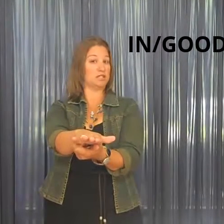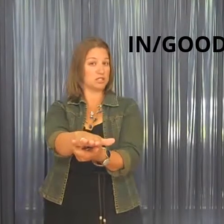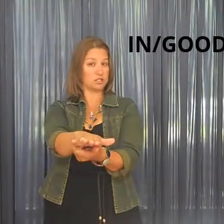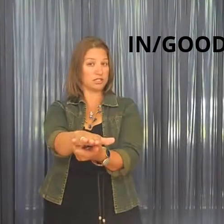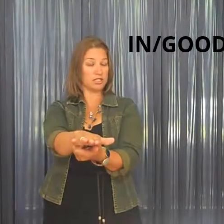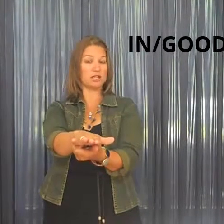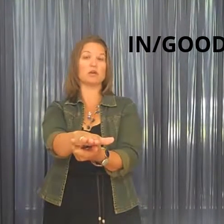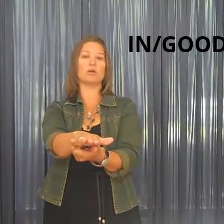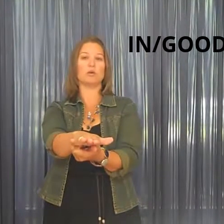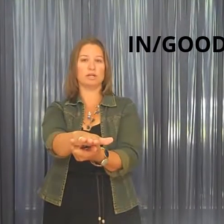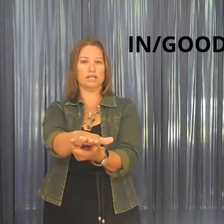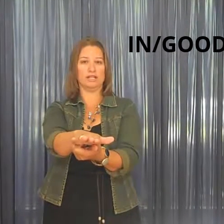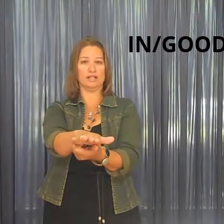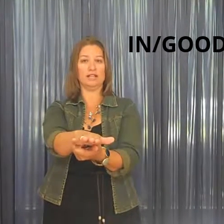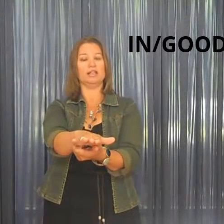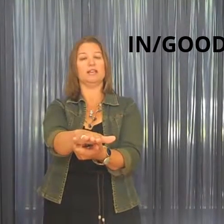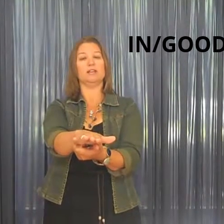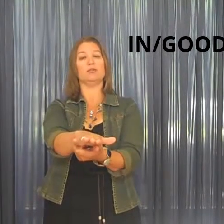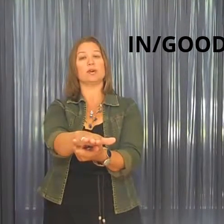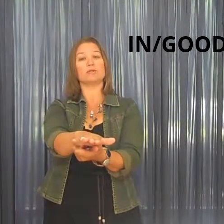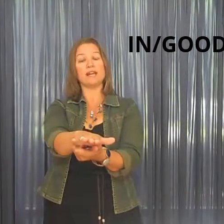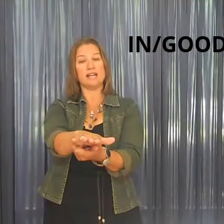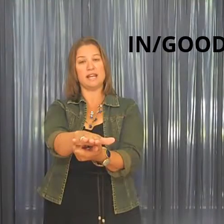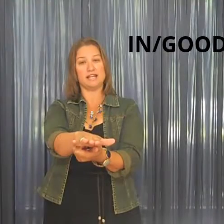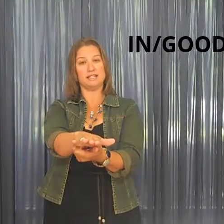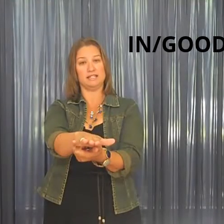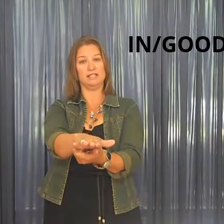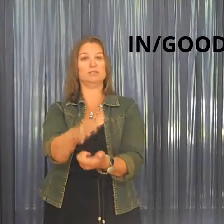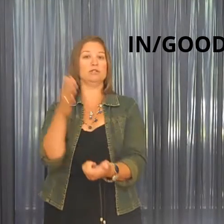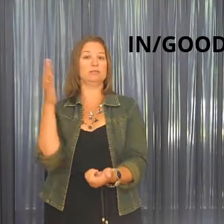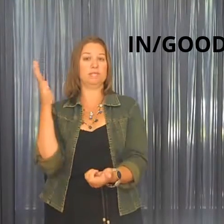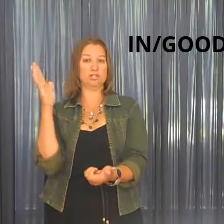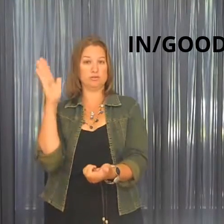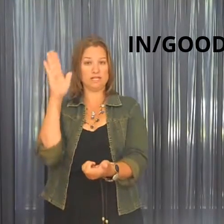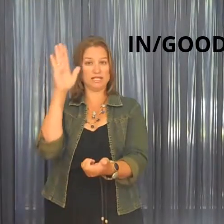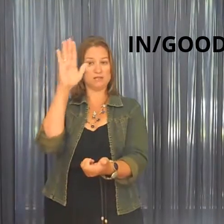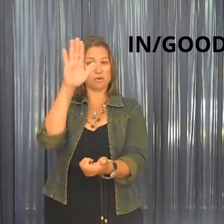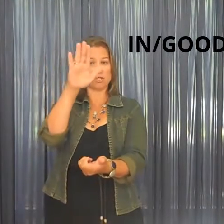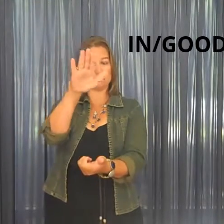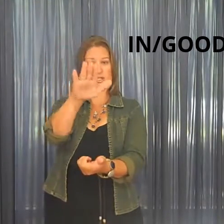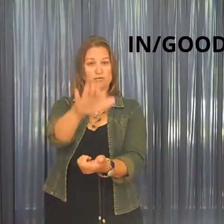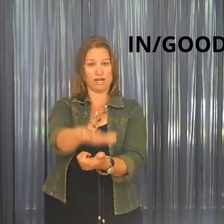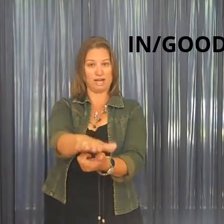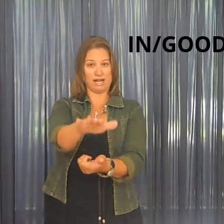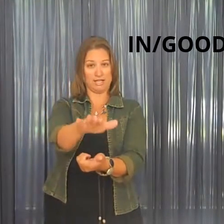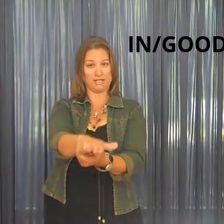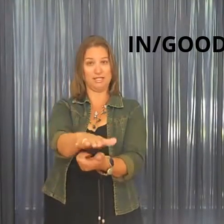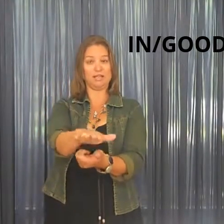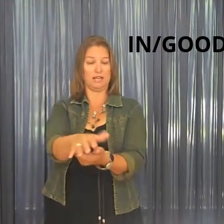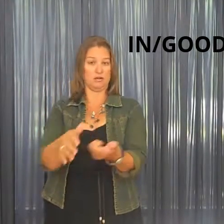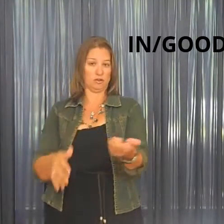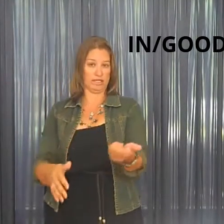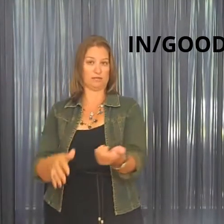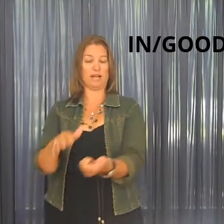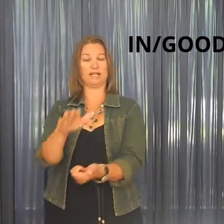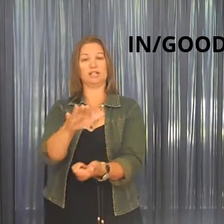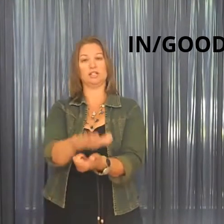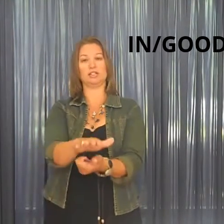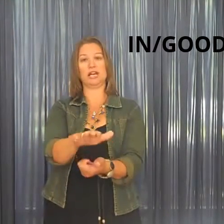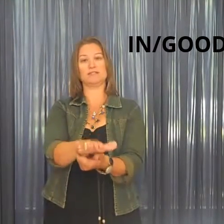ball is good, or in. If you are right handed you would be doing this motion with your right hand, and holding the racquet in your left.